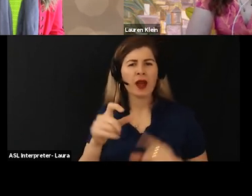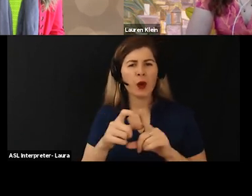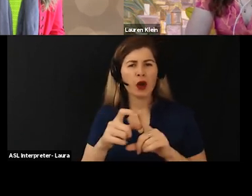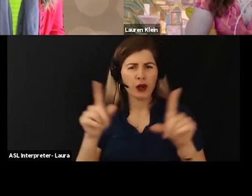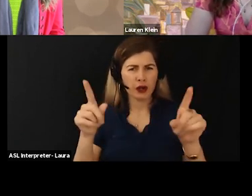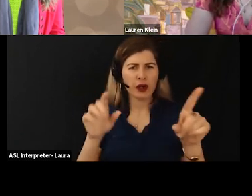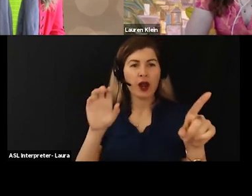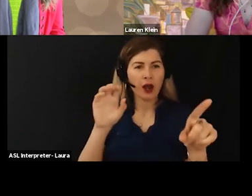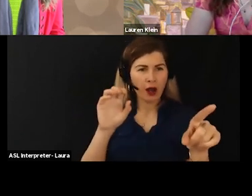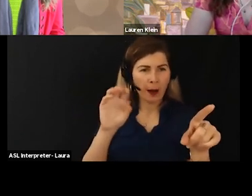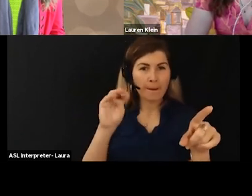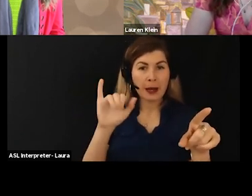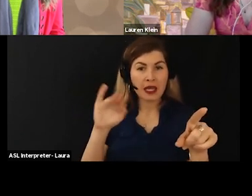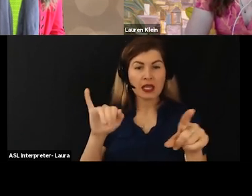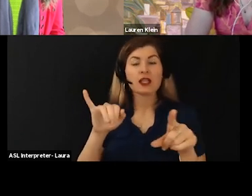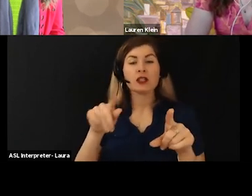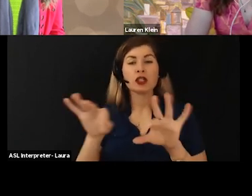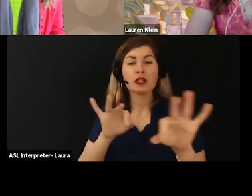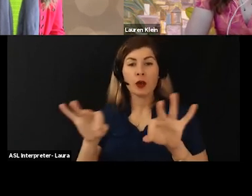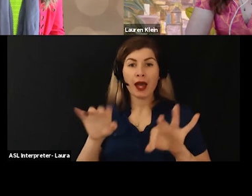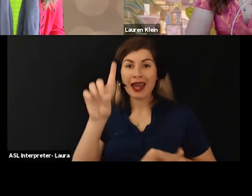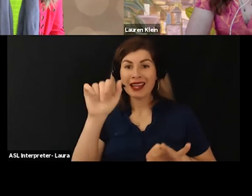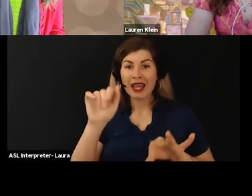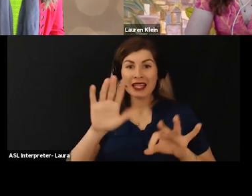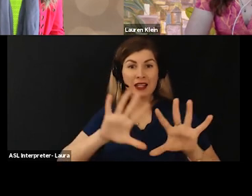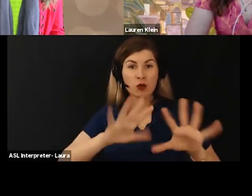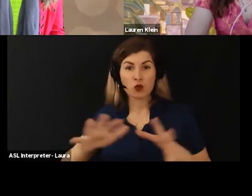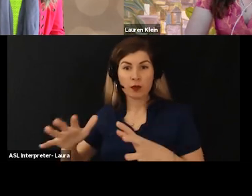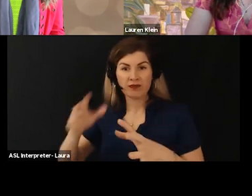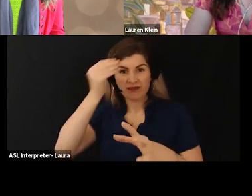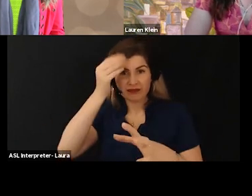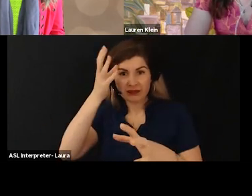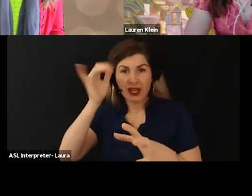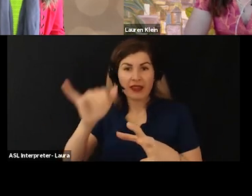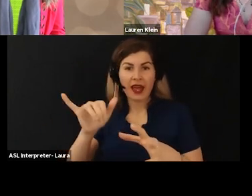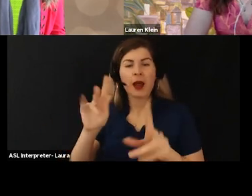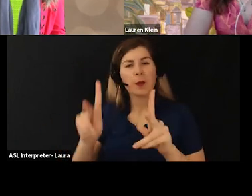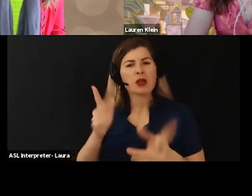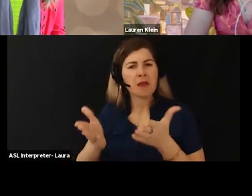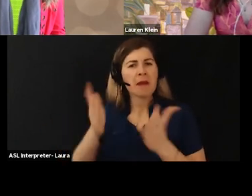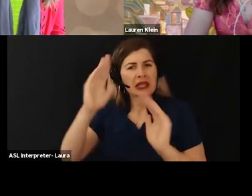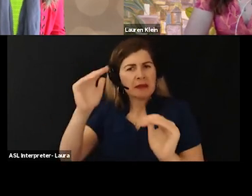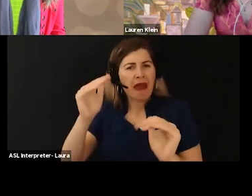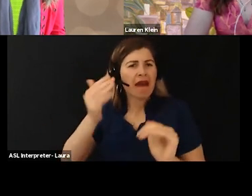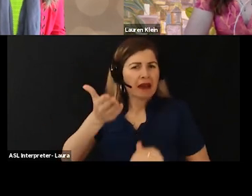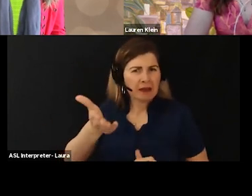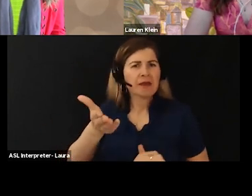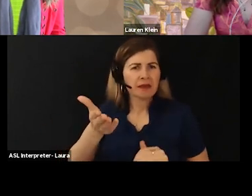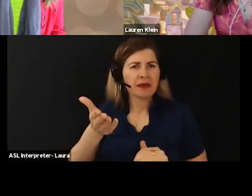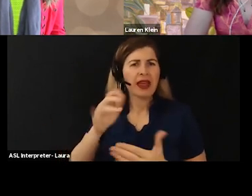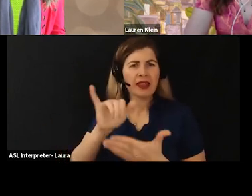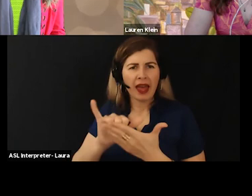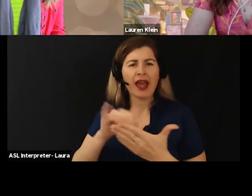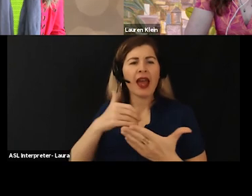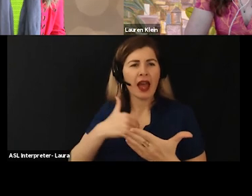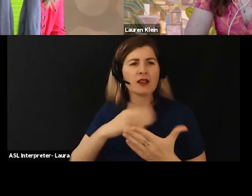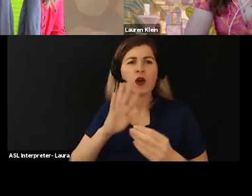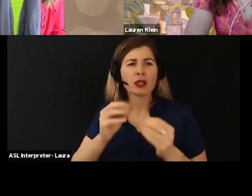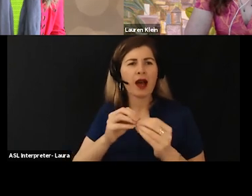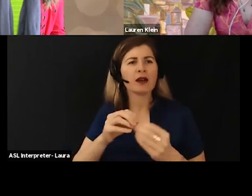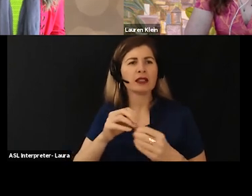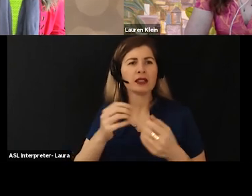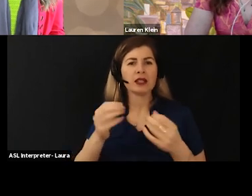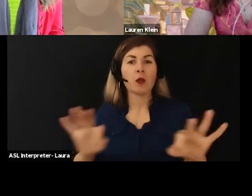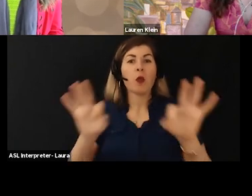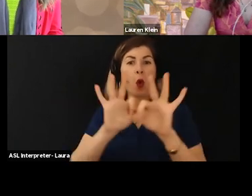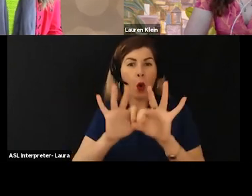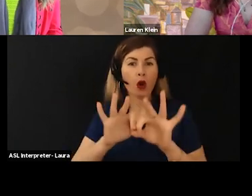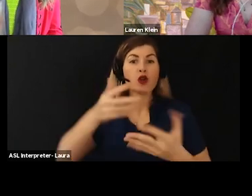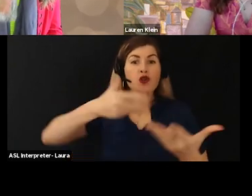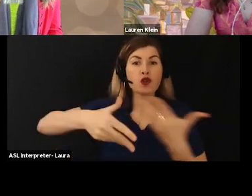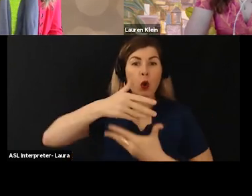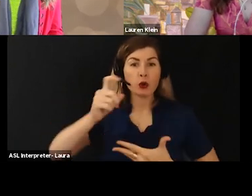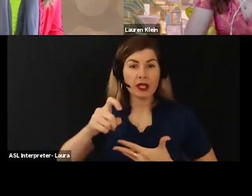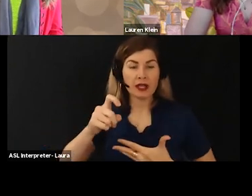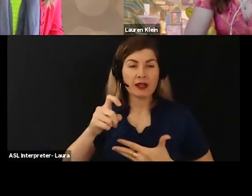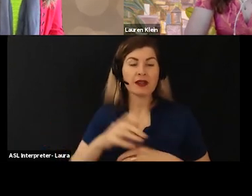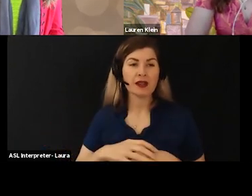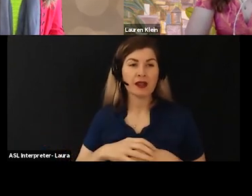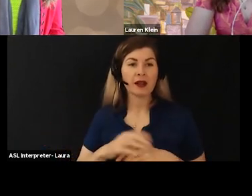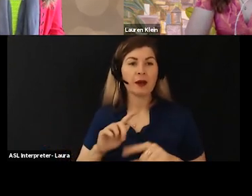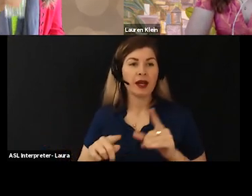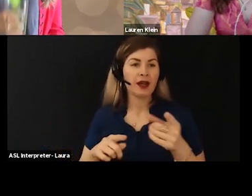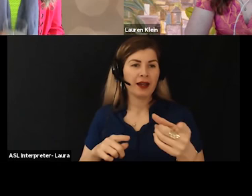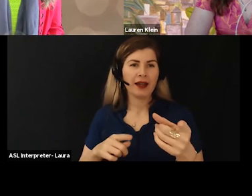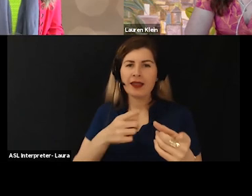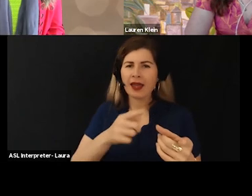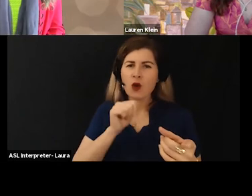describe data sets that a reasonable person might expect to exist because they address issues of pressing social need, but because of a range of factors they don't actually exist in real life.